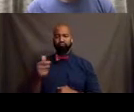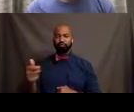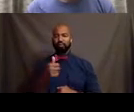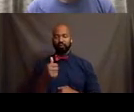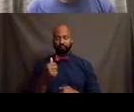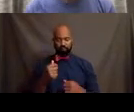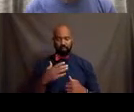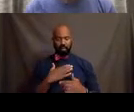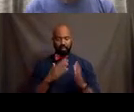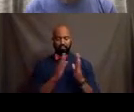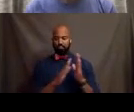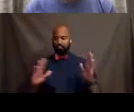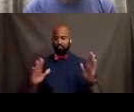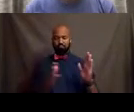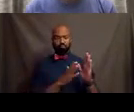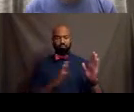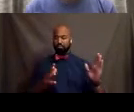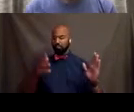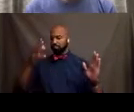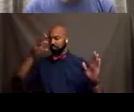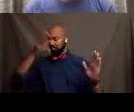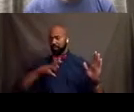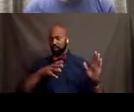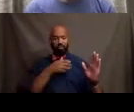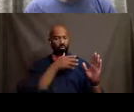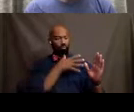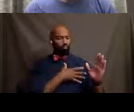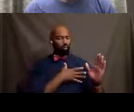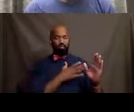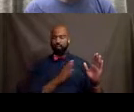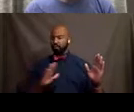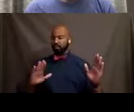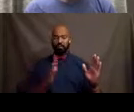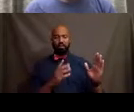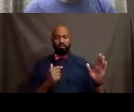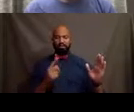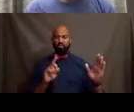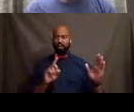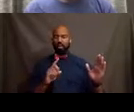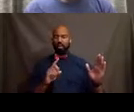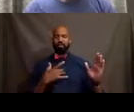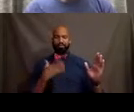Where do you see yourself today? Where do you wanna see yourself? And that might change over time as well, and that's an important component.